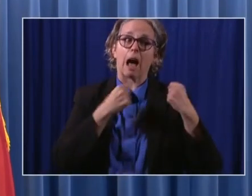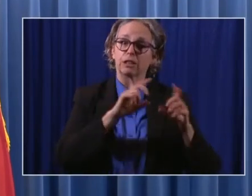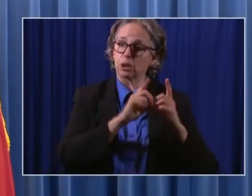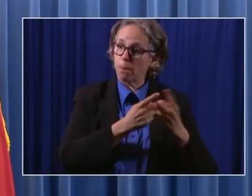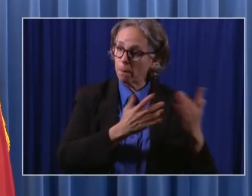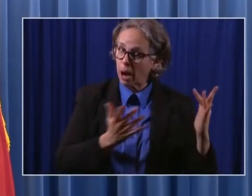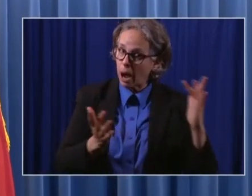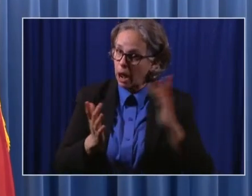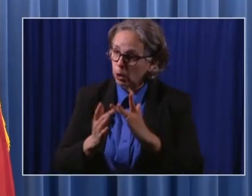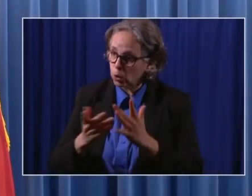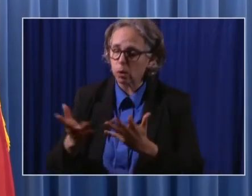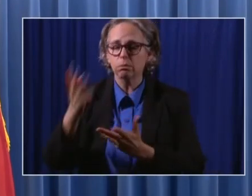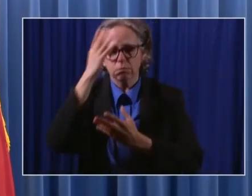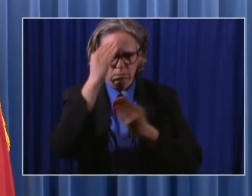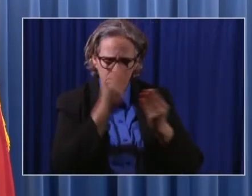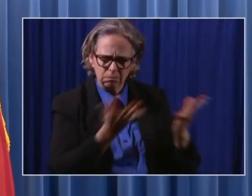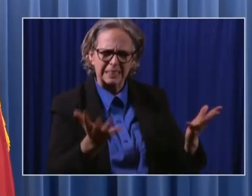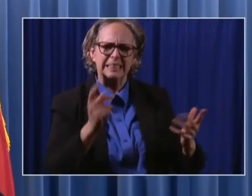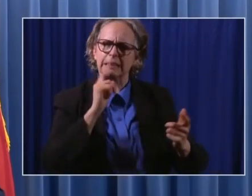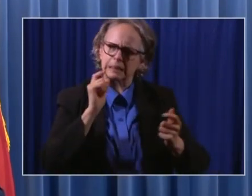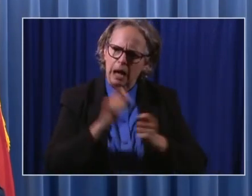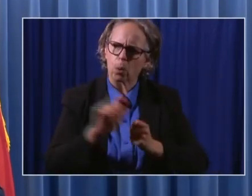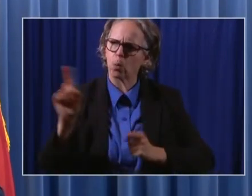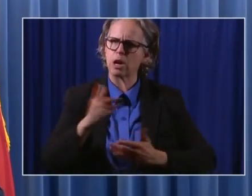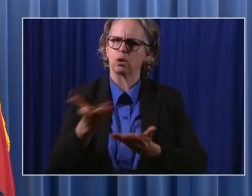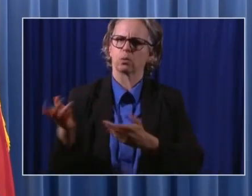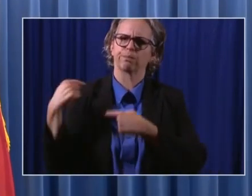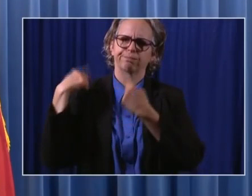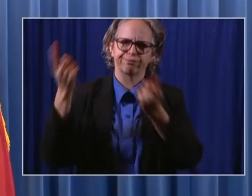HEALTH DEPARTMENT TEAMS WORKING TIRELESSLY TO KEEP PEOPLE IN THEIR COMMUNITIES SAFE AND HEALTHY. WHEN THEY CONTACT YOU, PLEASE COOPERATE.